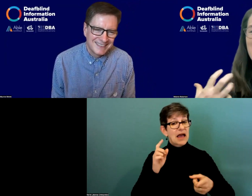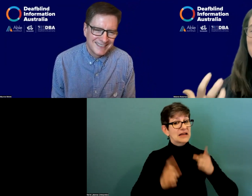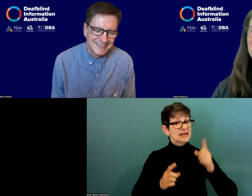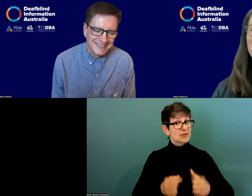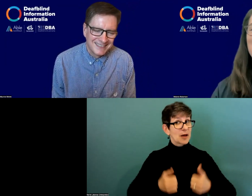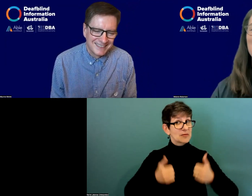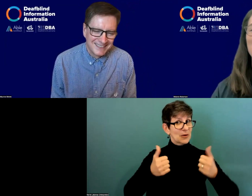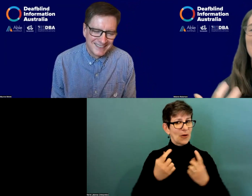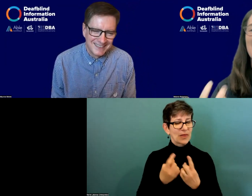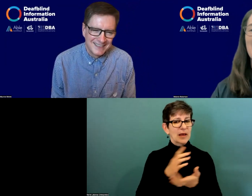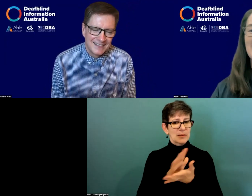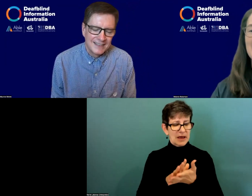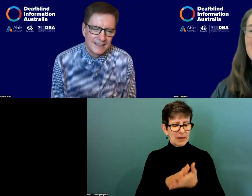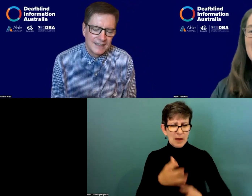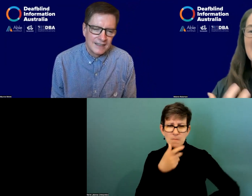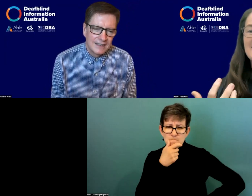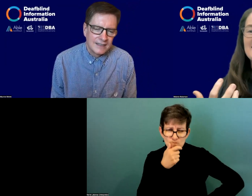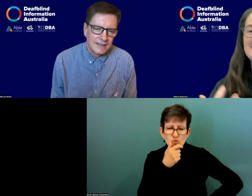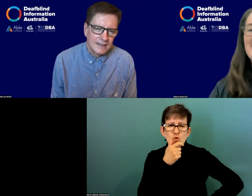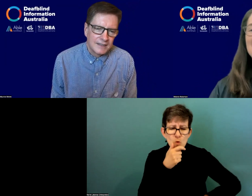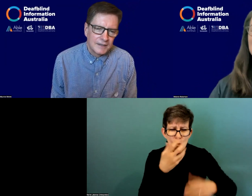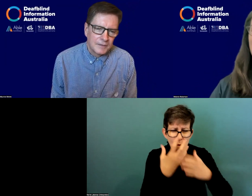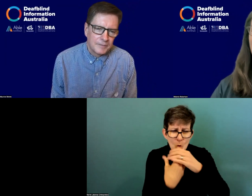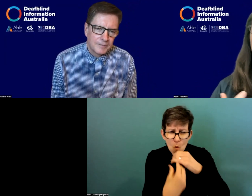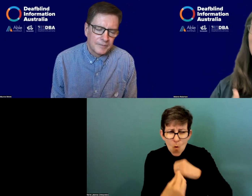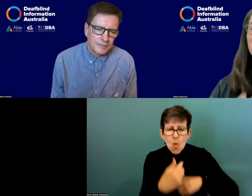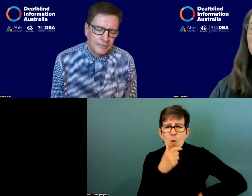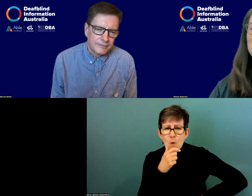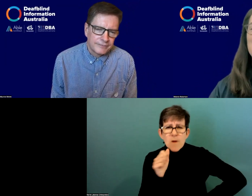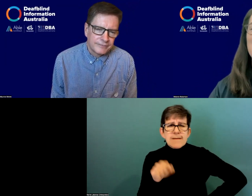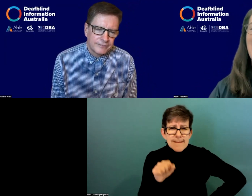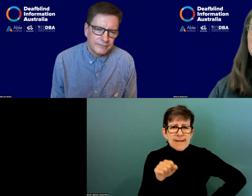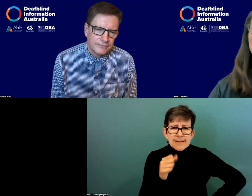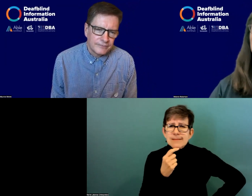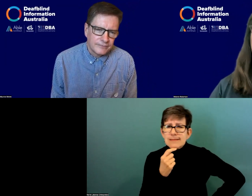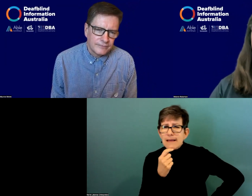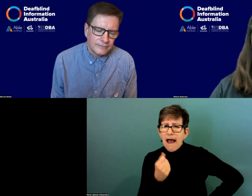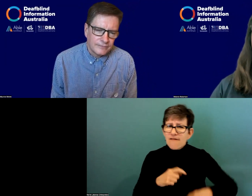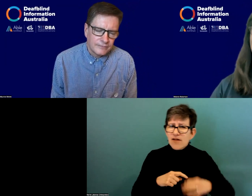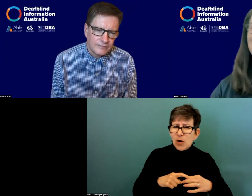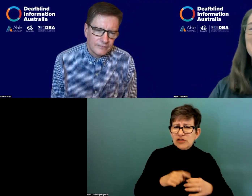because they're deep in thought. Yes, I have this question but actually you've answered it.